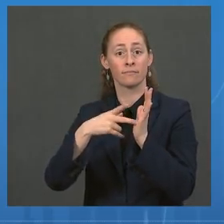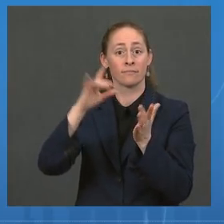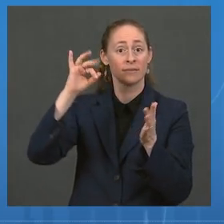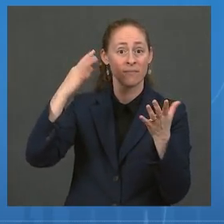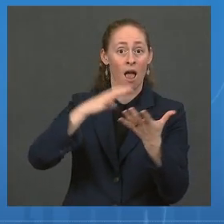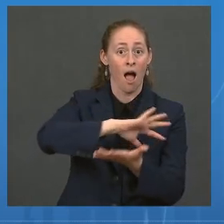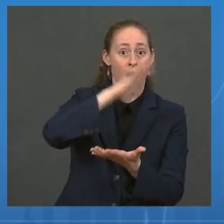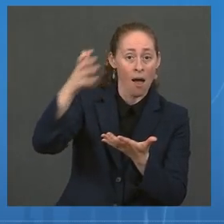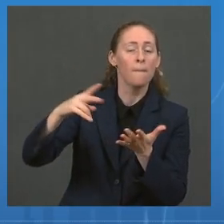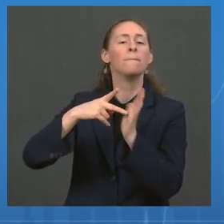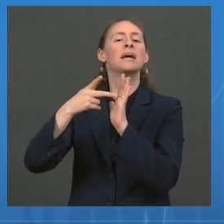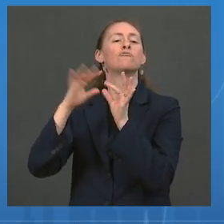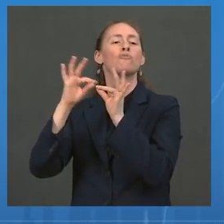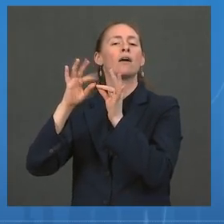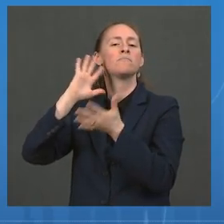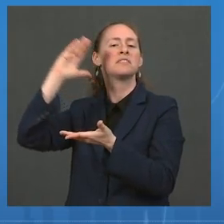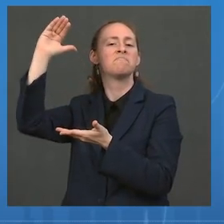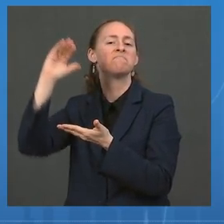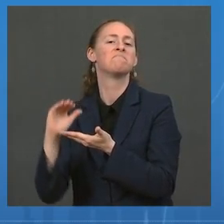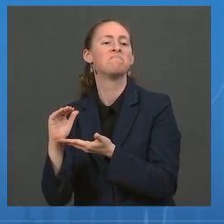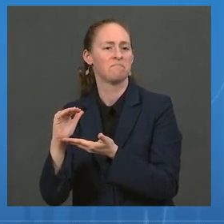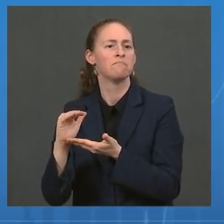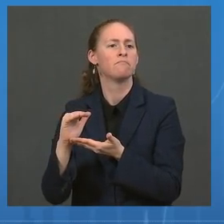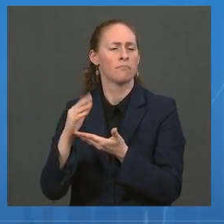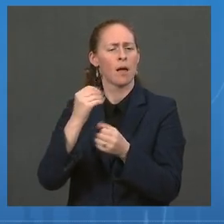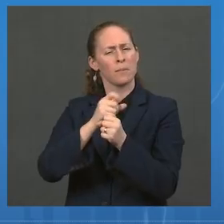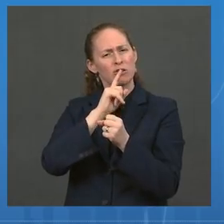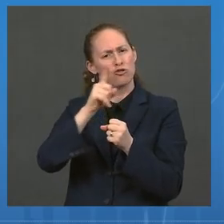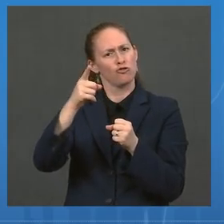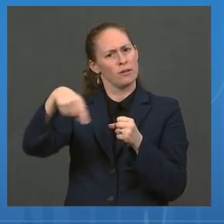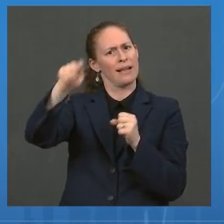widely available and convenient. Next question, please.